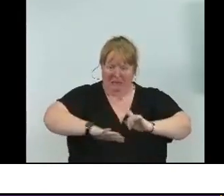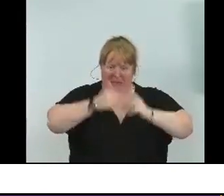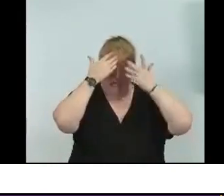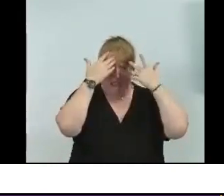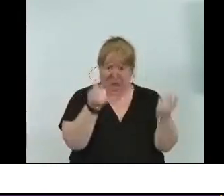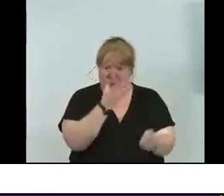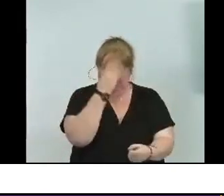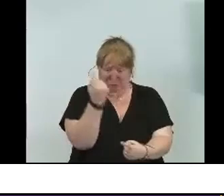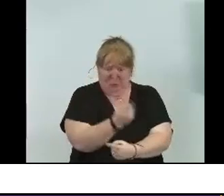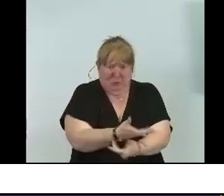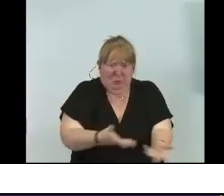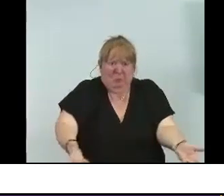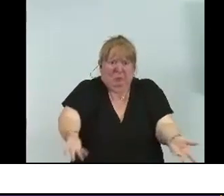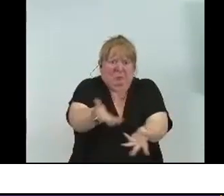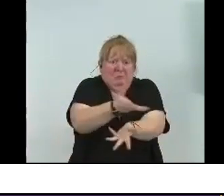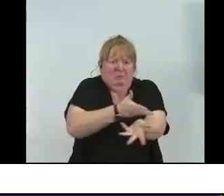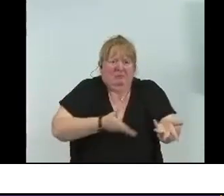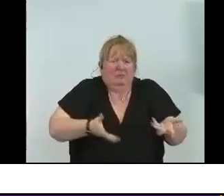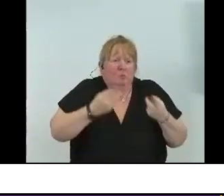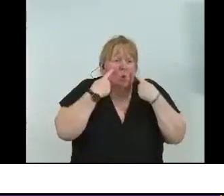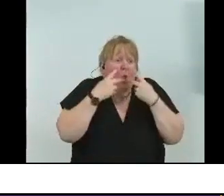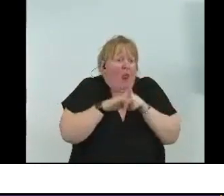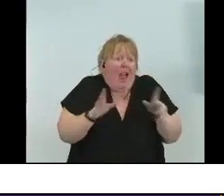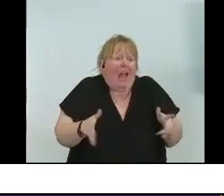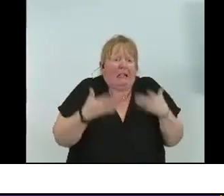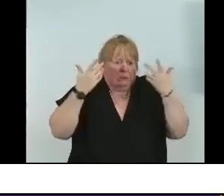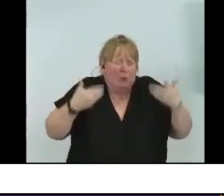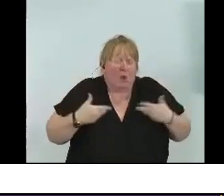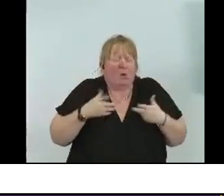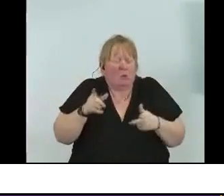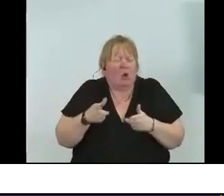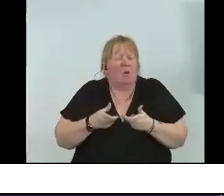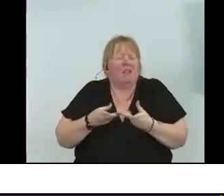So something as simple as that is going to be a resource now that